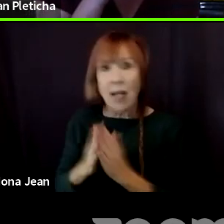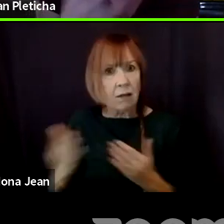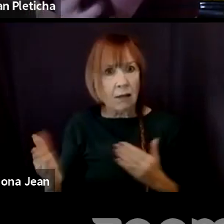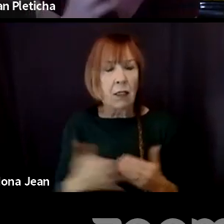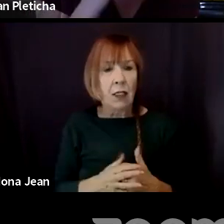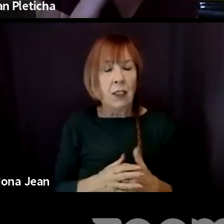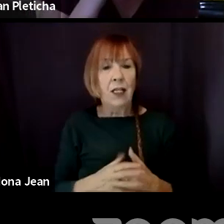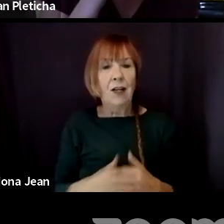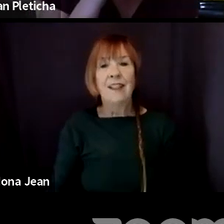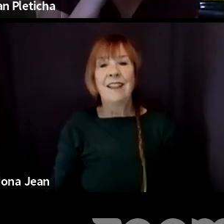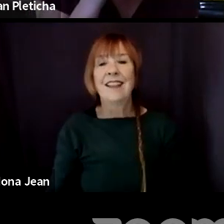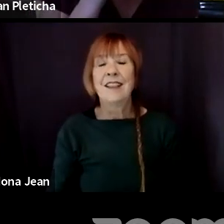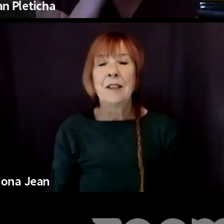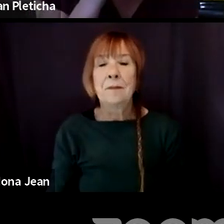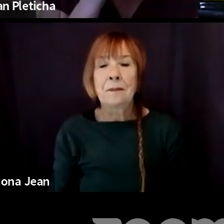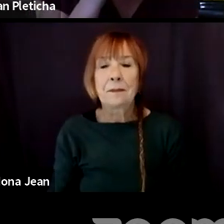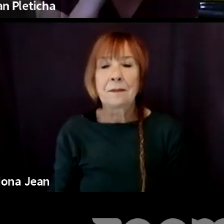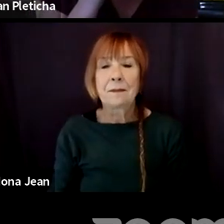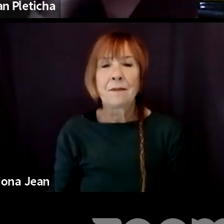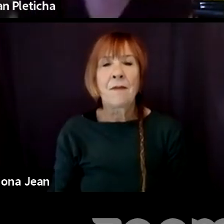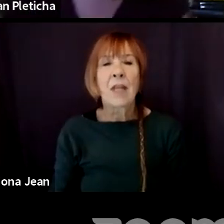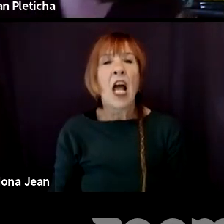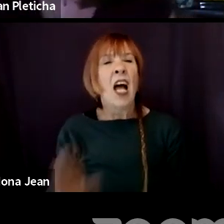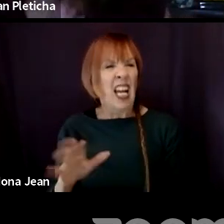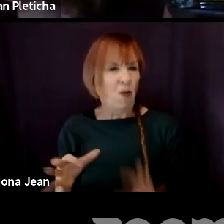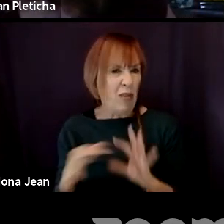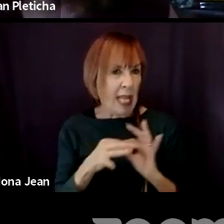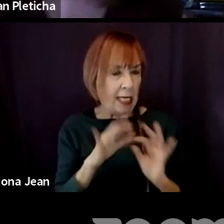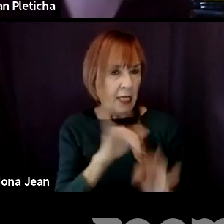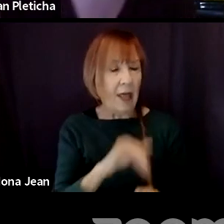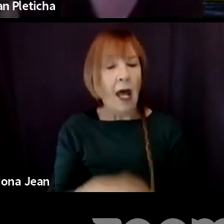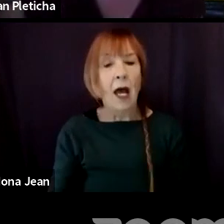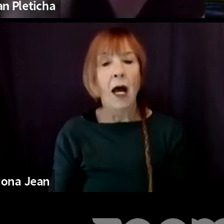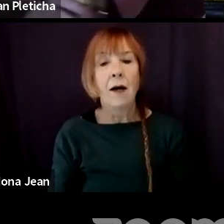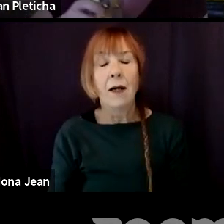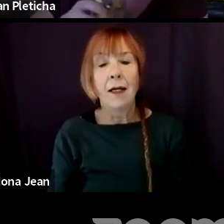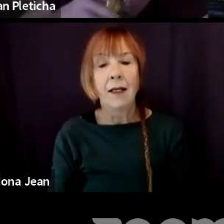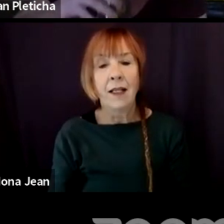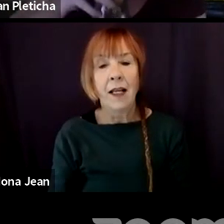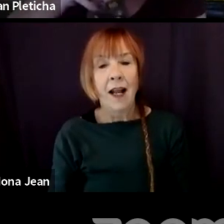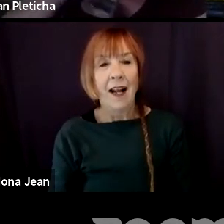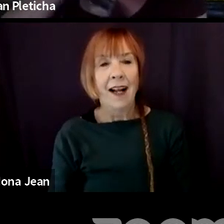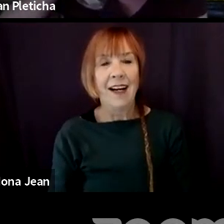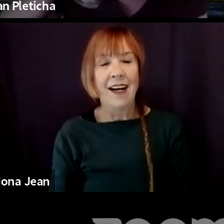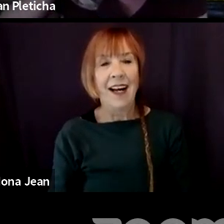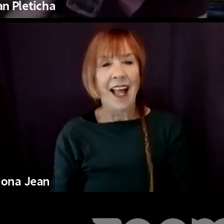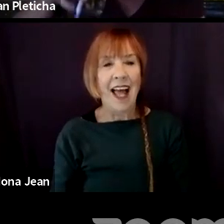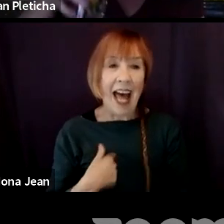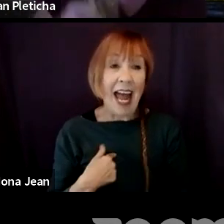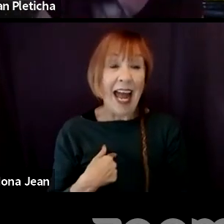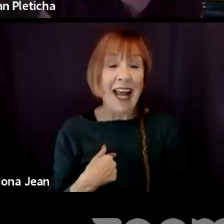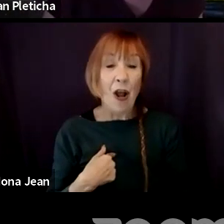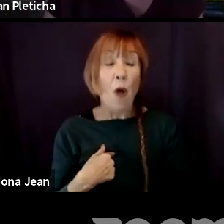I was gonna say, just to piggyback off of that, is that I'm really, really nice when I read scripts.